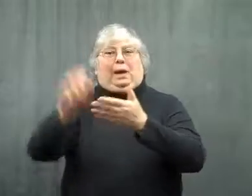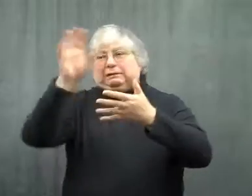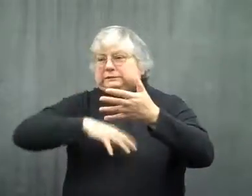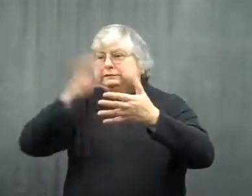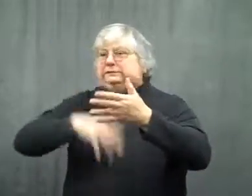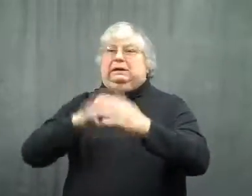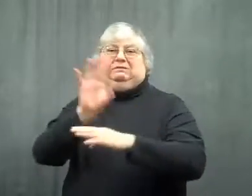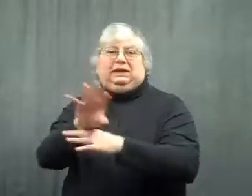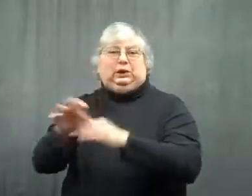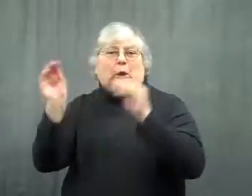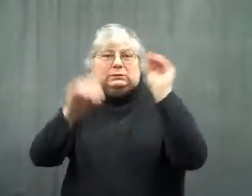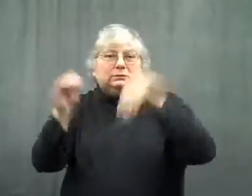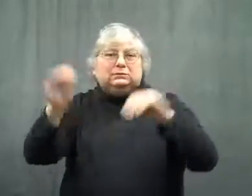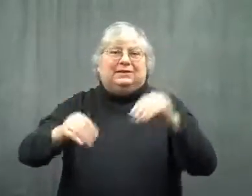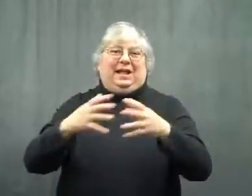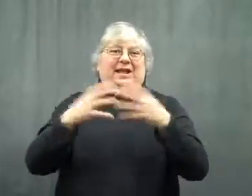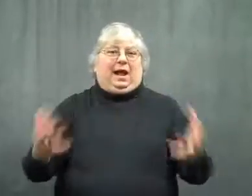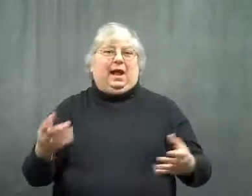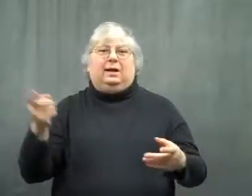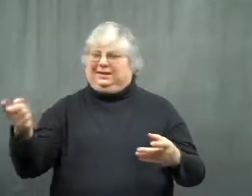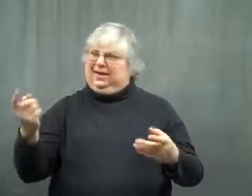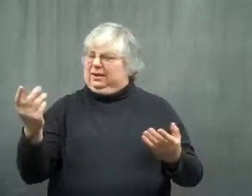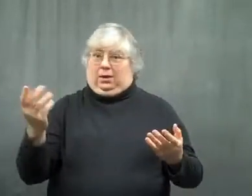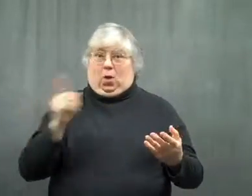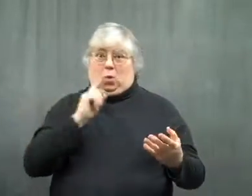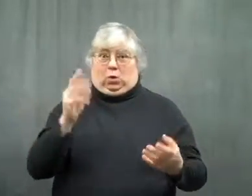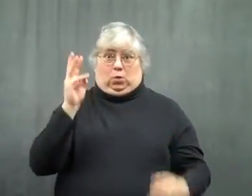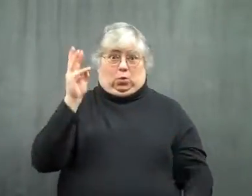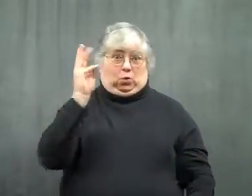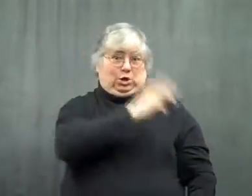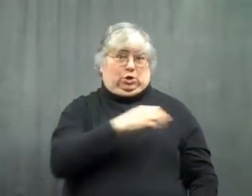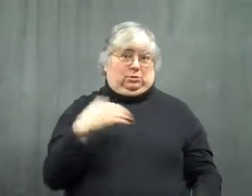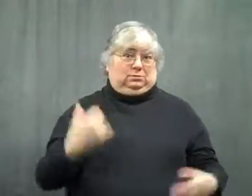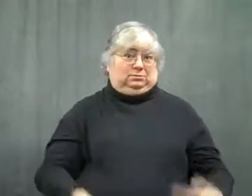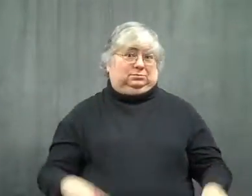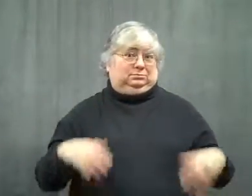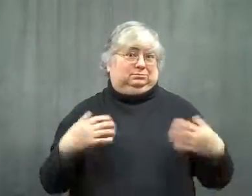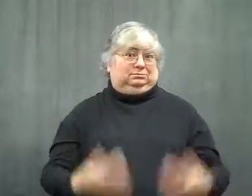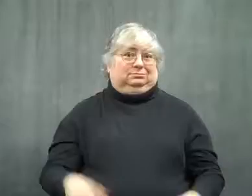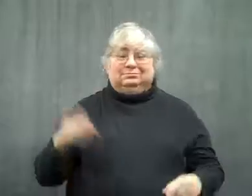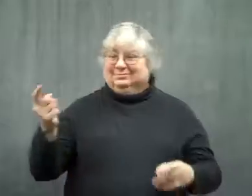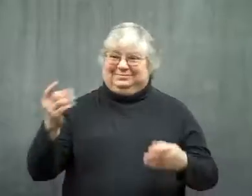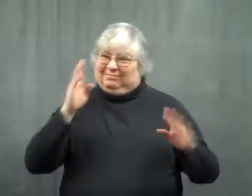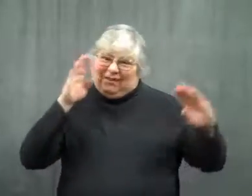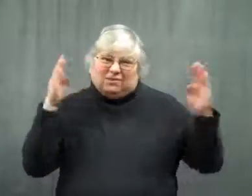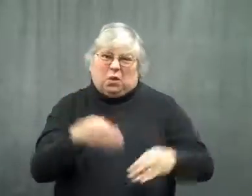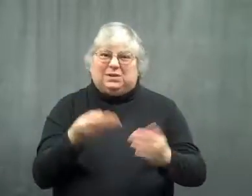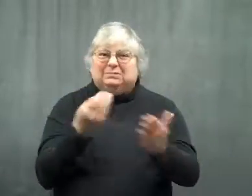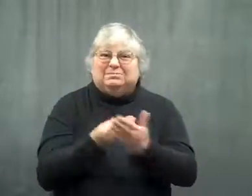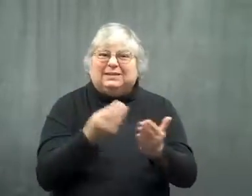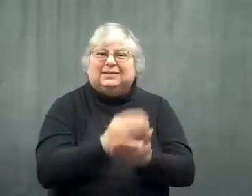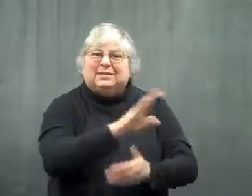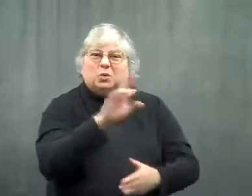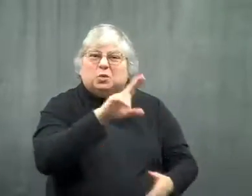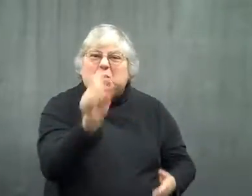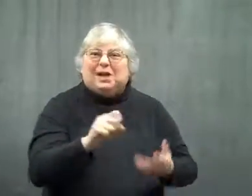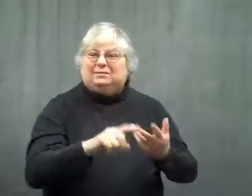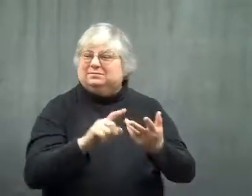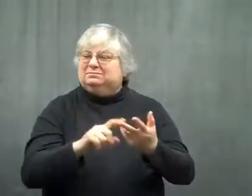where he did a lot of writing and posted videos. It was very weird, he obsessed on U.S. currency